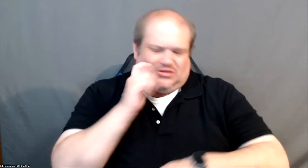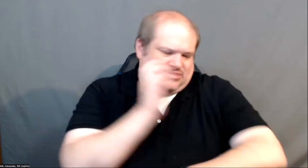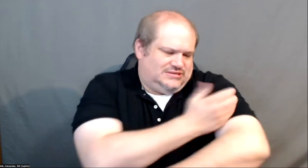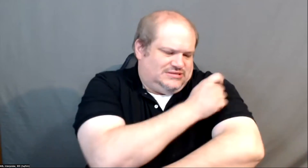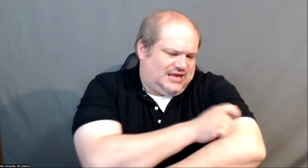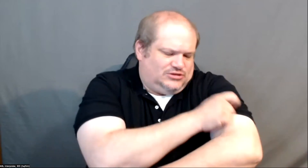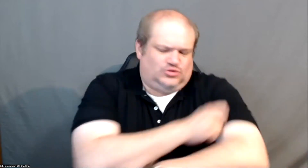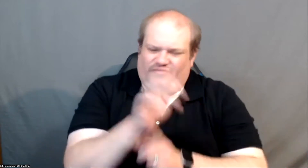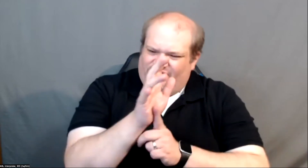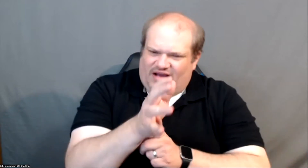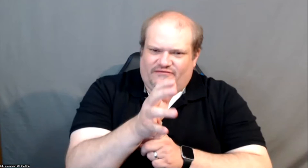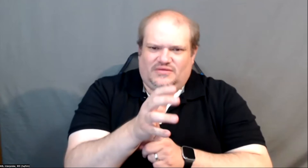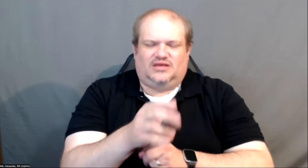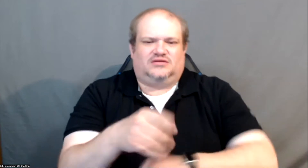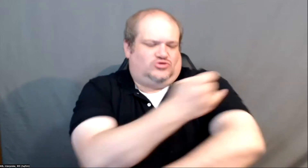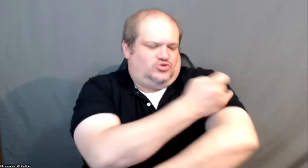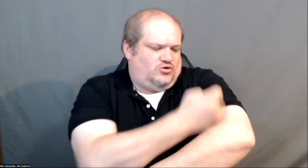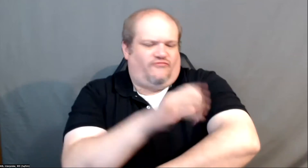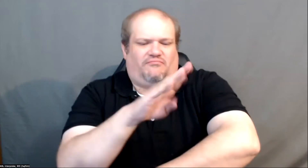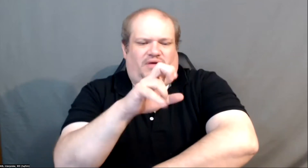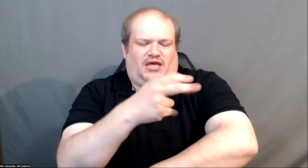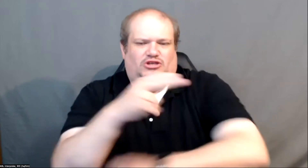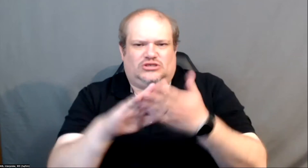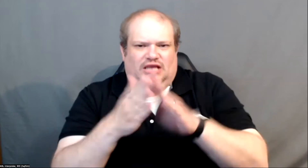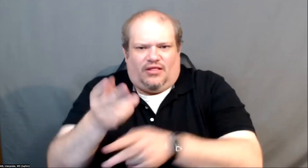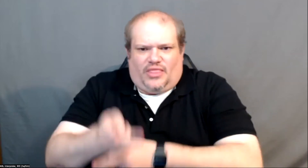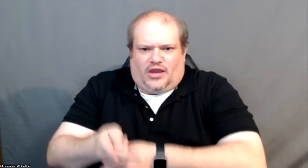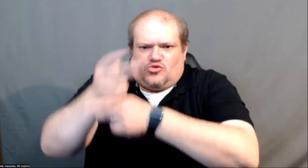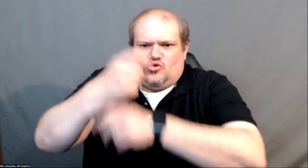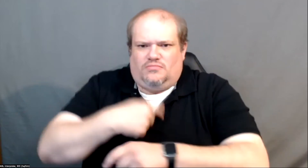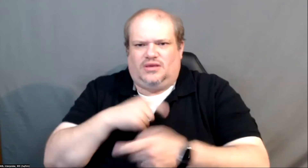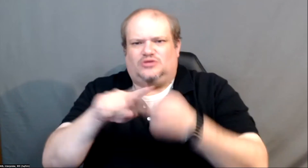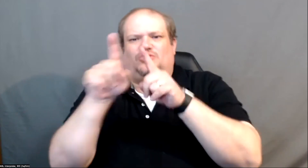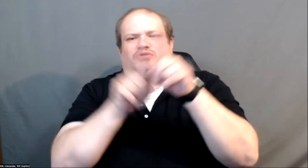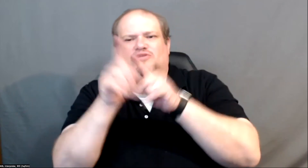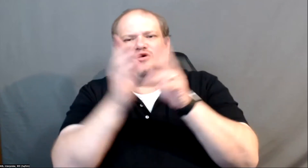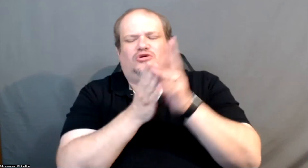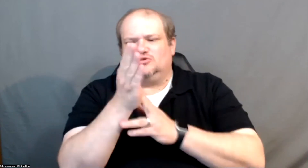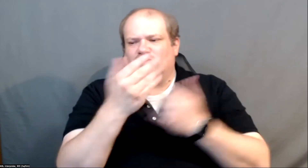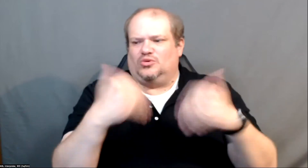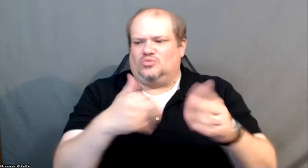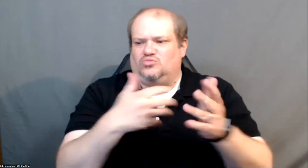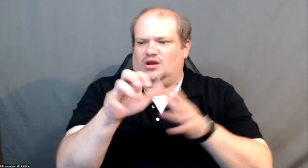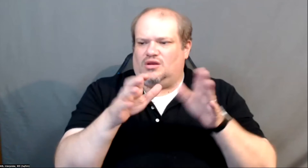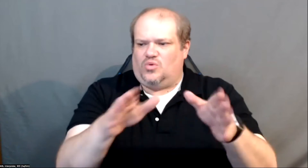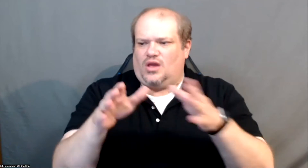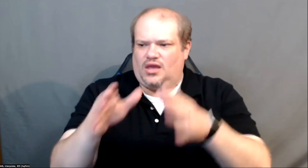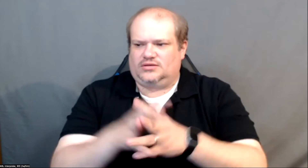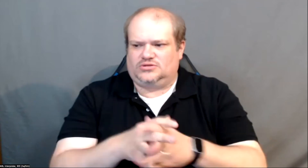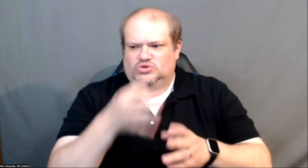drawn from a bench in a town that grew me: to the stars through rugged ways. Soon she’ll leave for a boy she